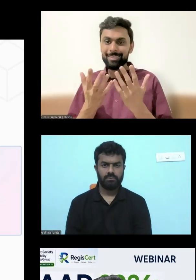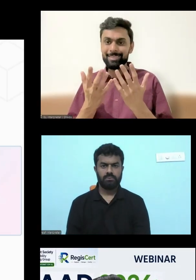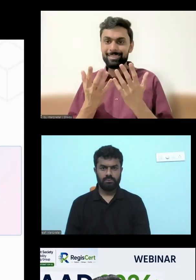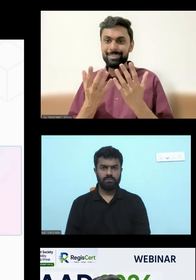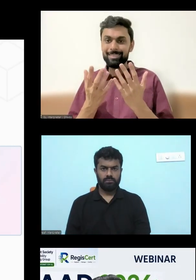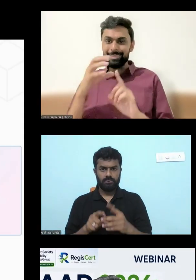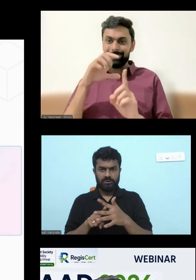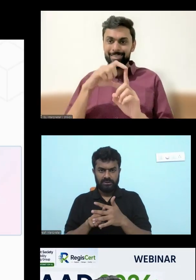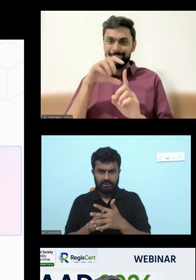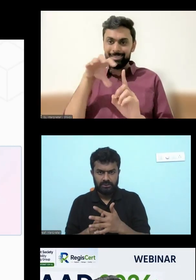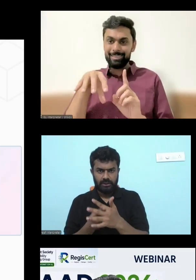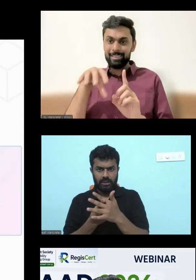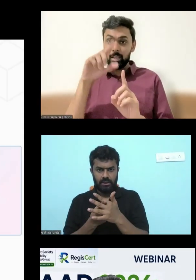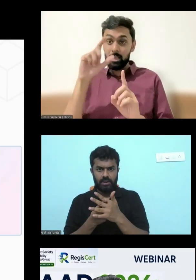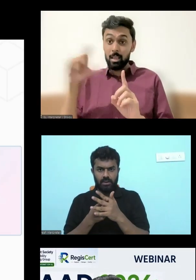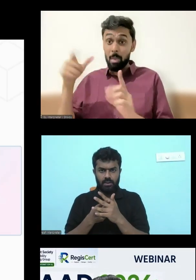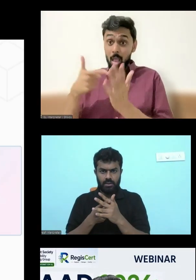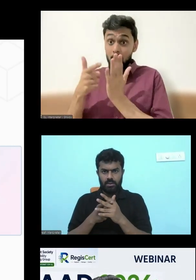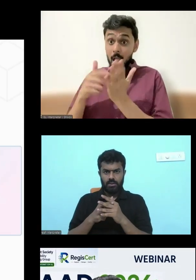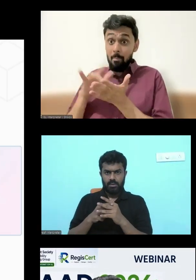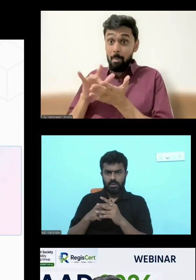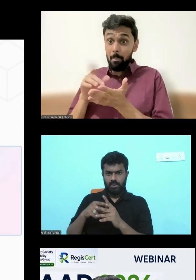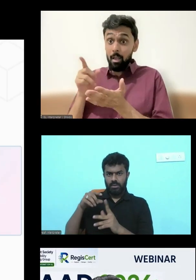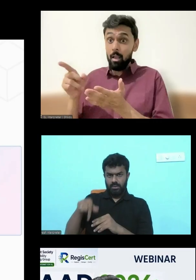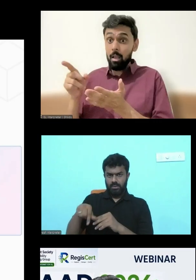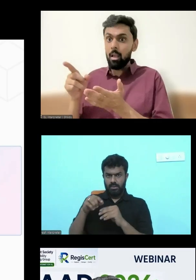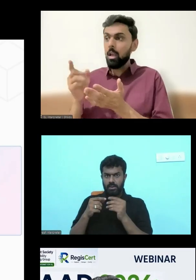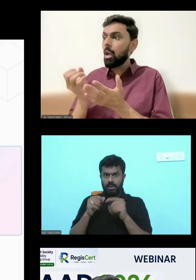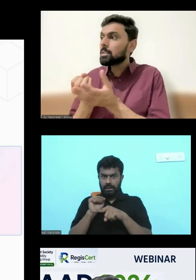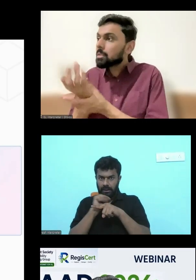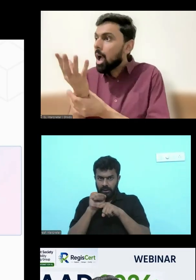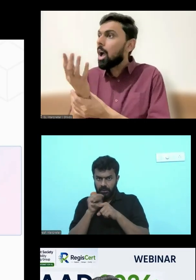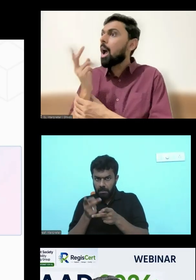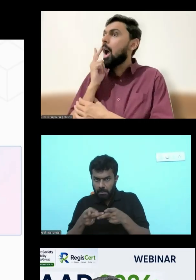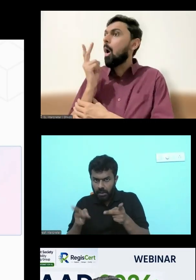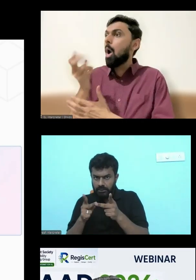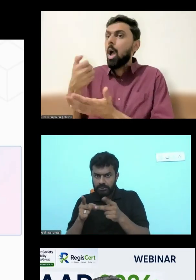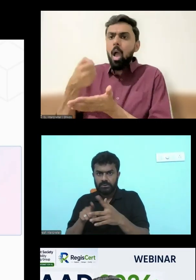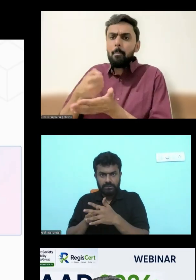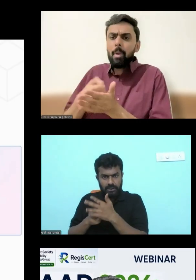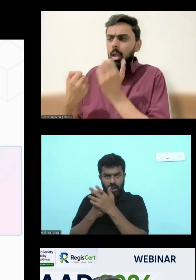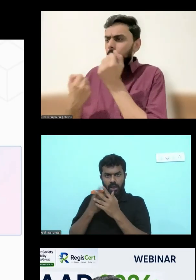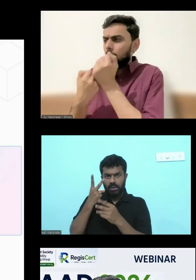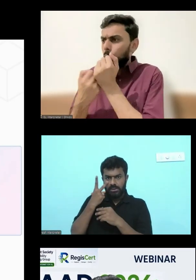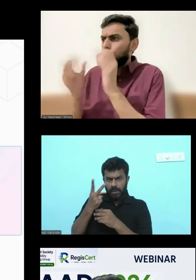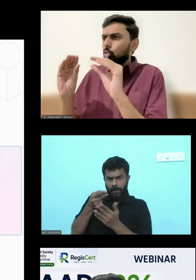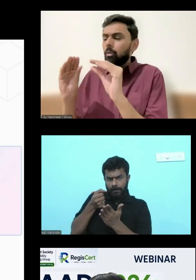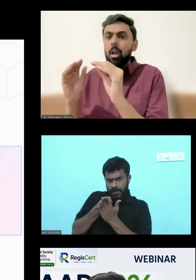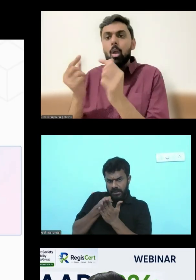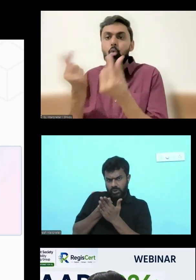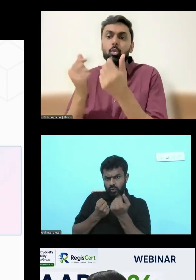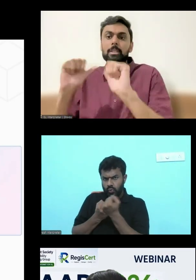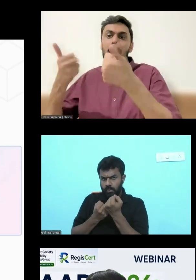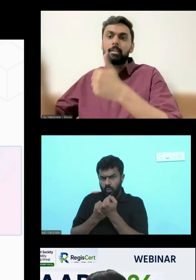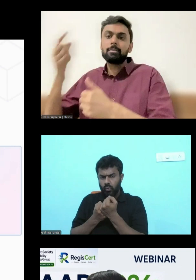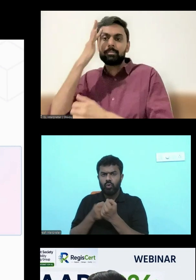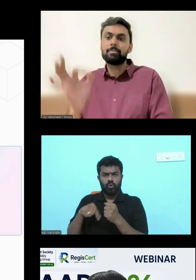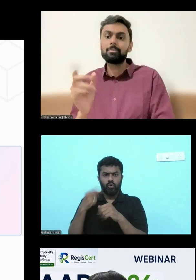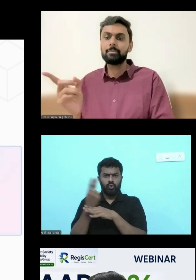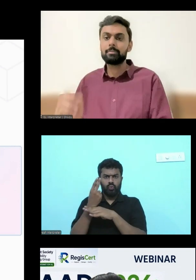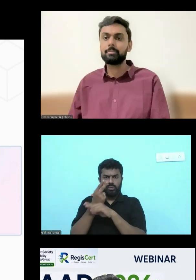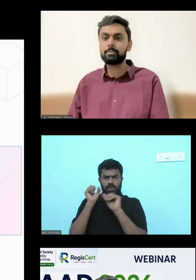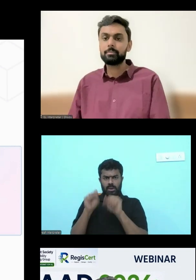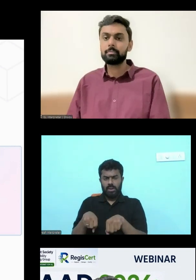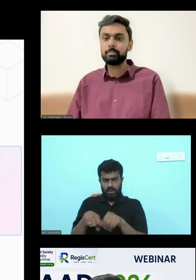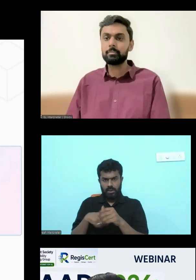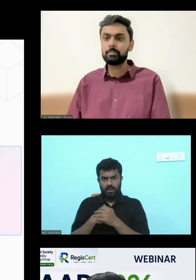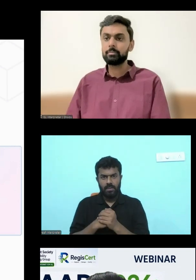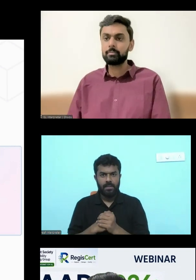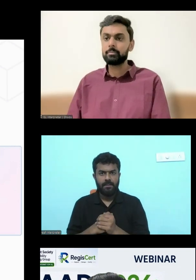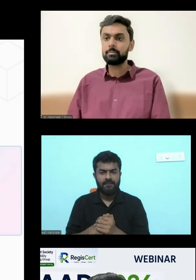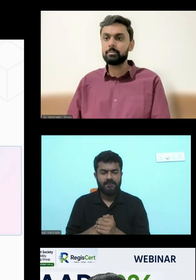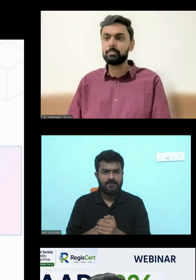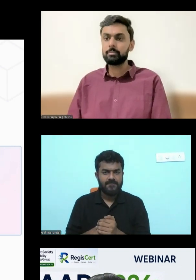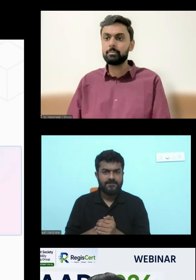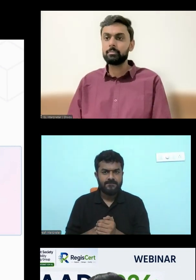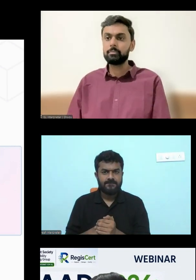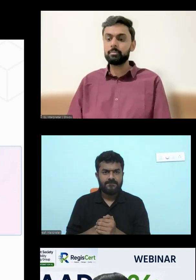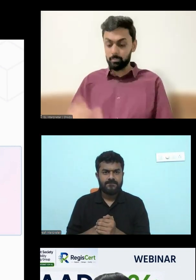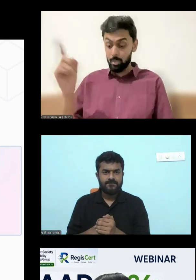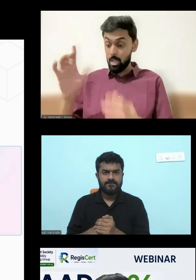Reporting ability using basic assistive software in the region where there is no Internet in rural